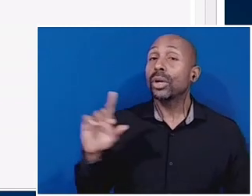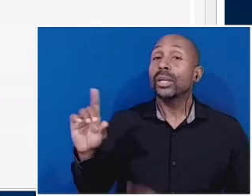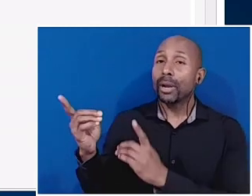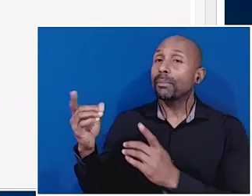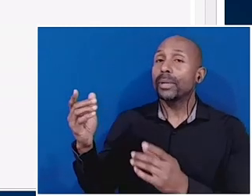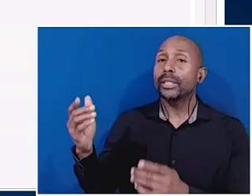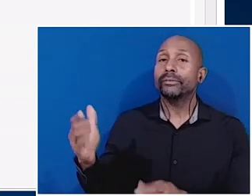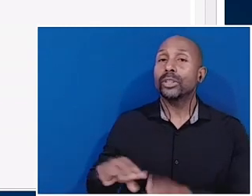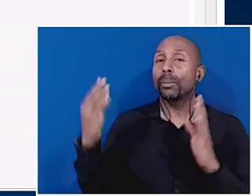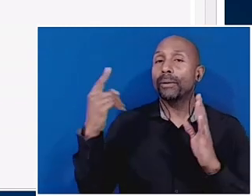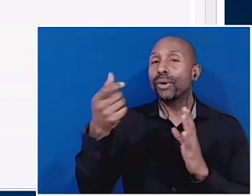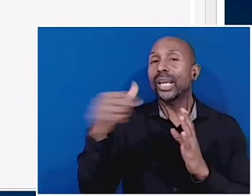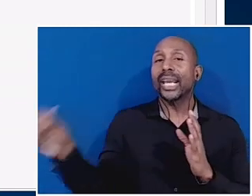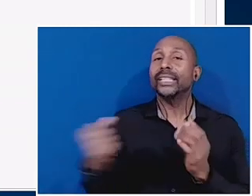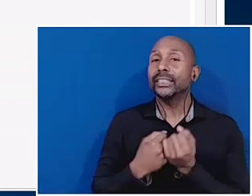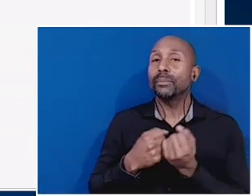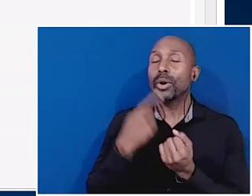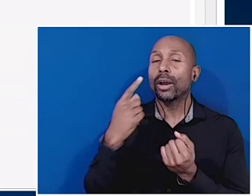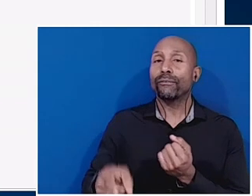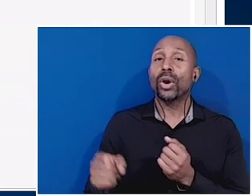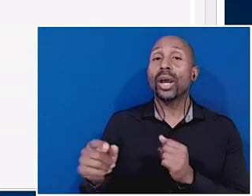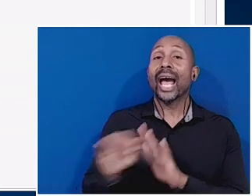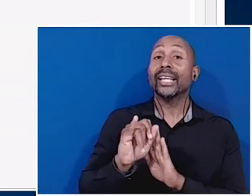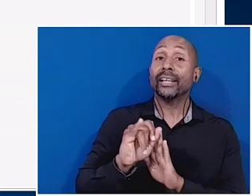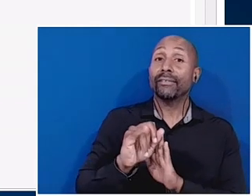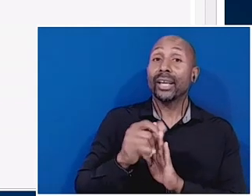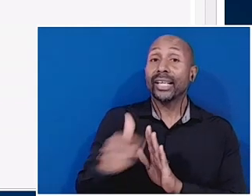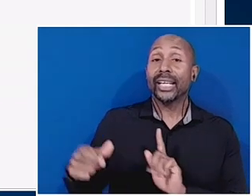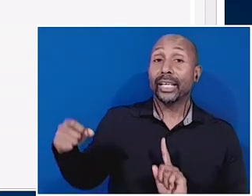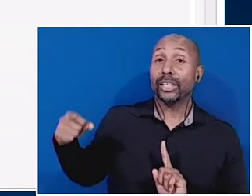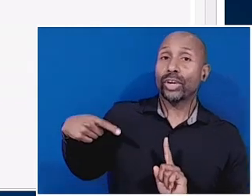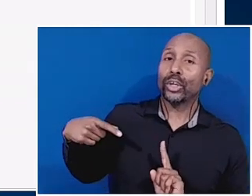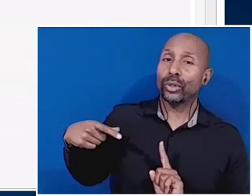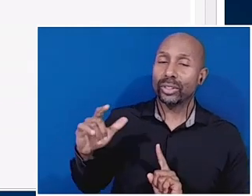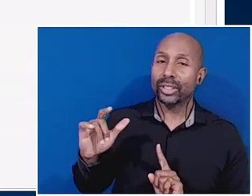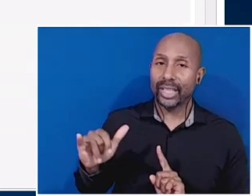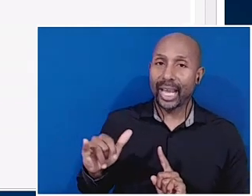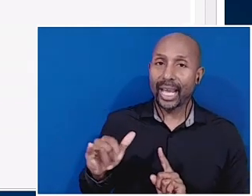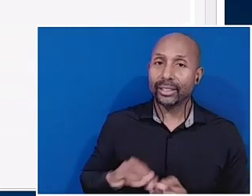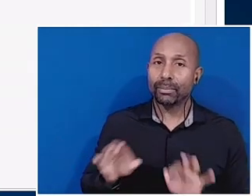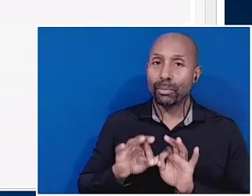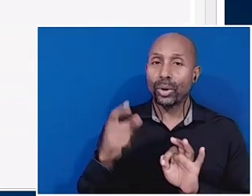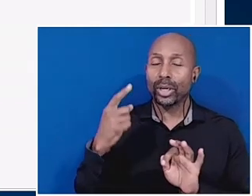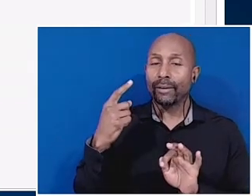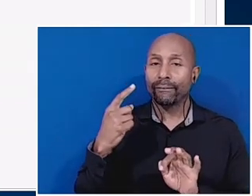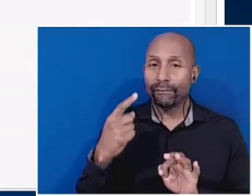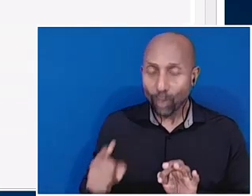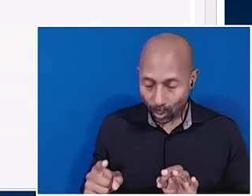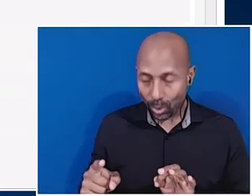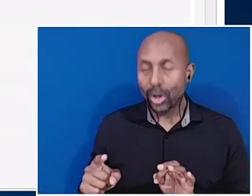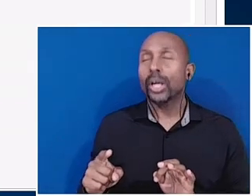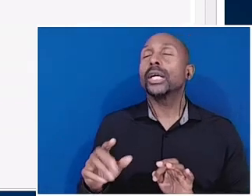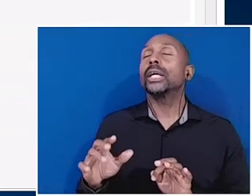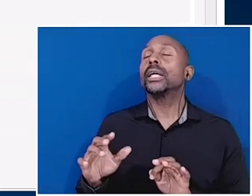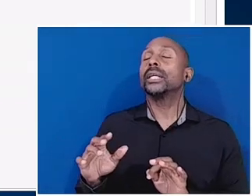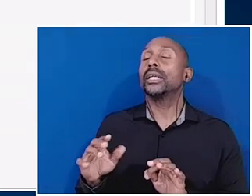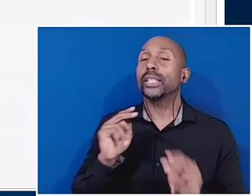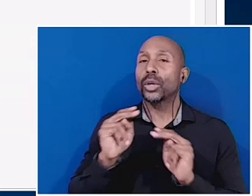identifying triggers that would be important for the negotiators' perspective. Jamie.